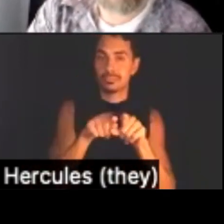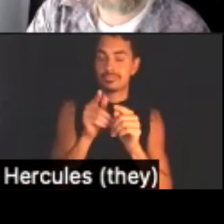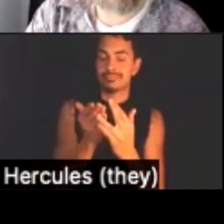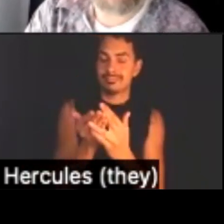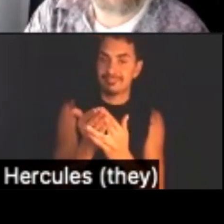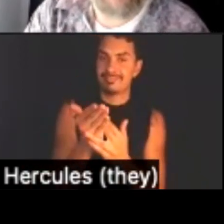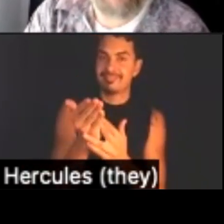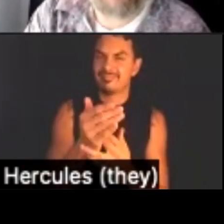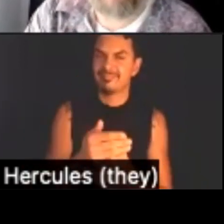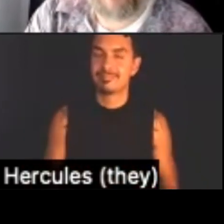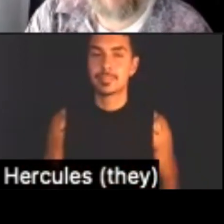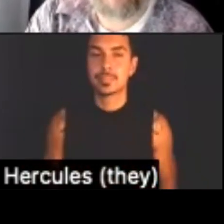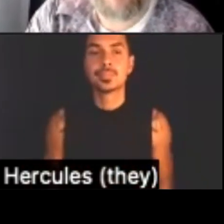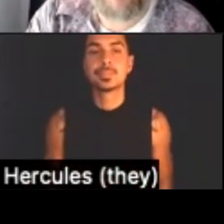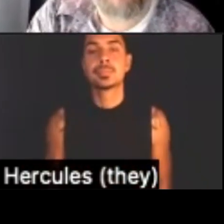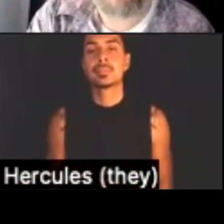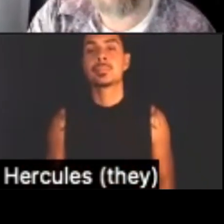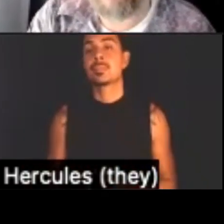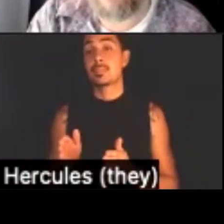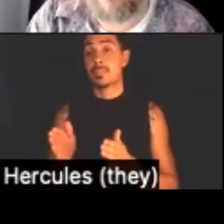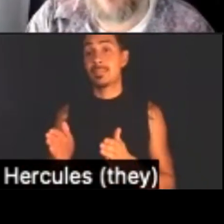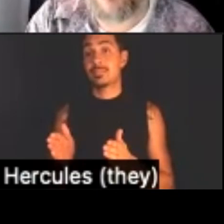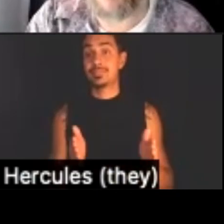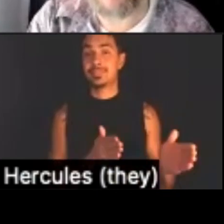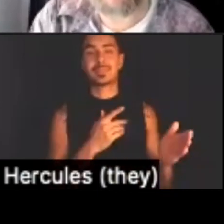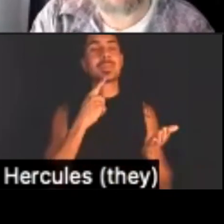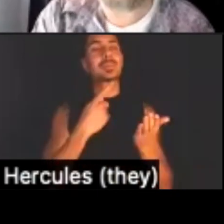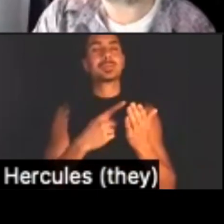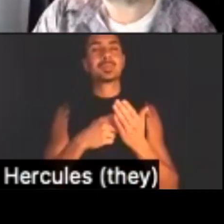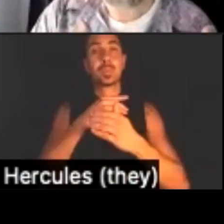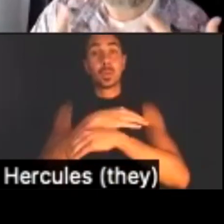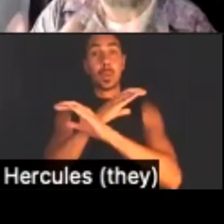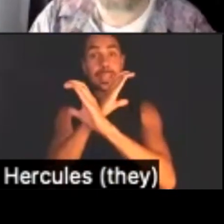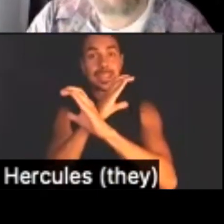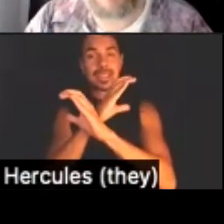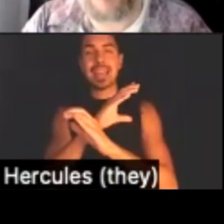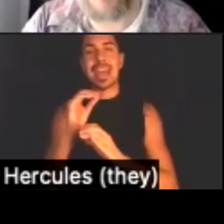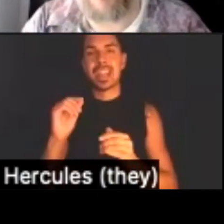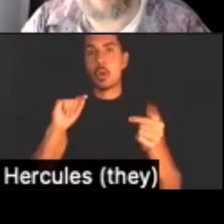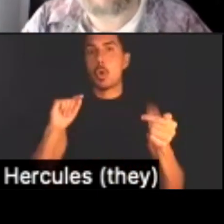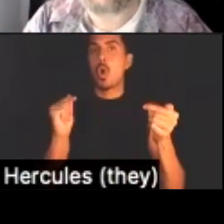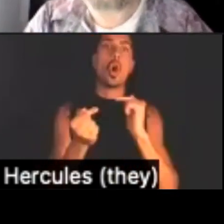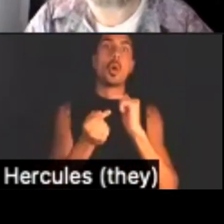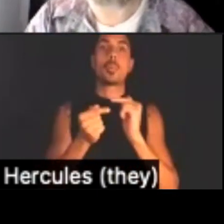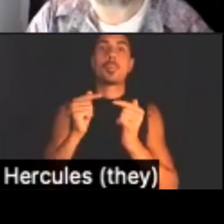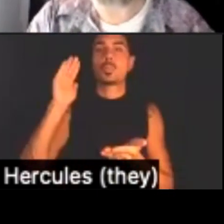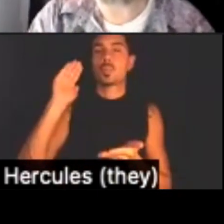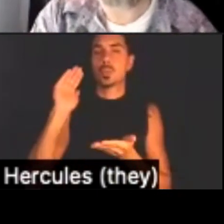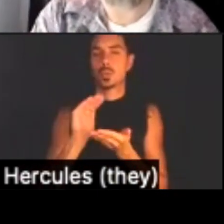I wanted to mention a little bit about crisis and harm reduction. So again, this is how do we make things more accessible to folks?